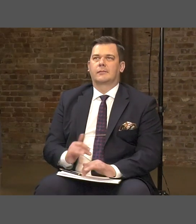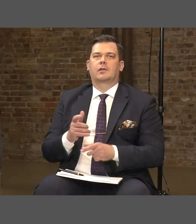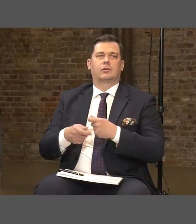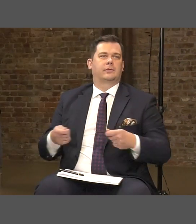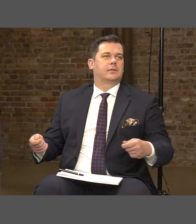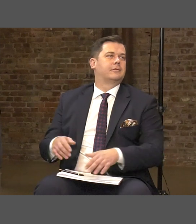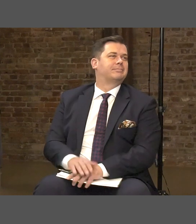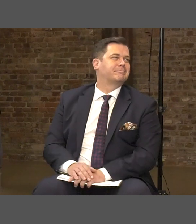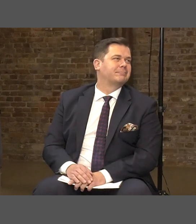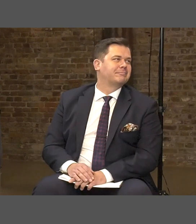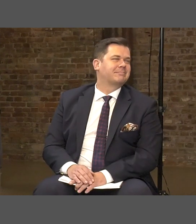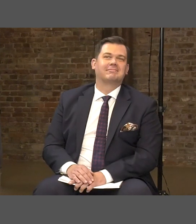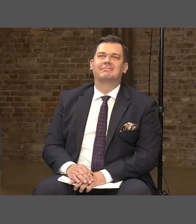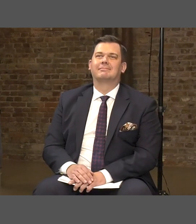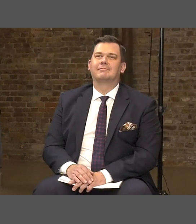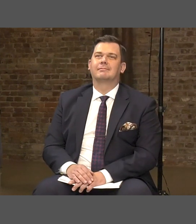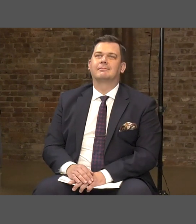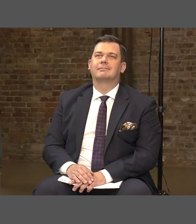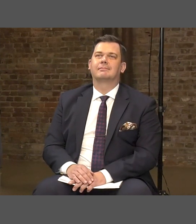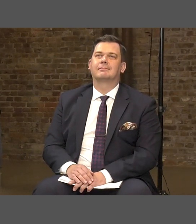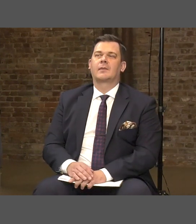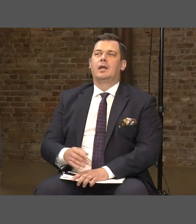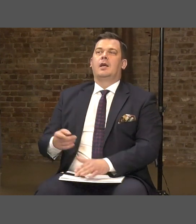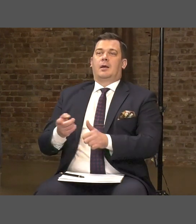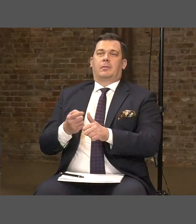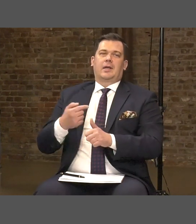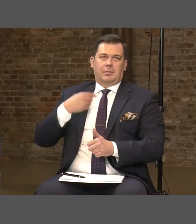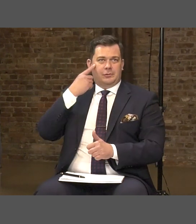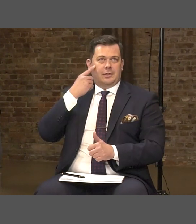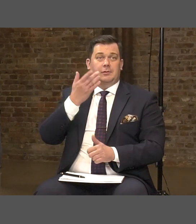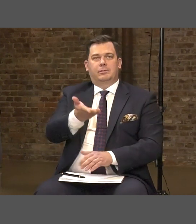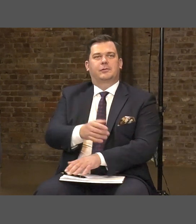[Tomasz]: How do you solve that? First of all, I think... Please.